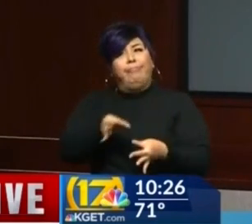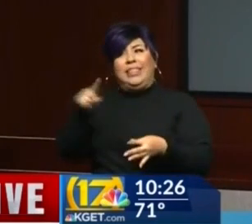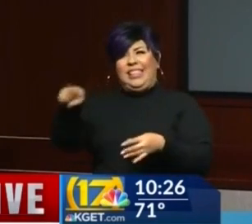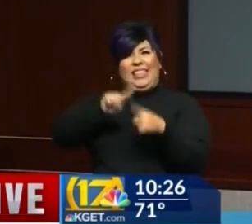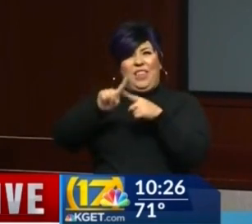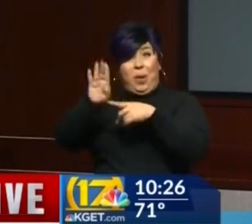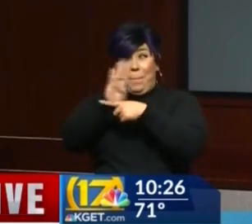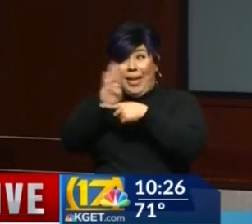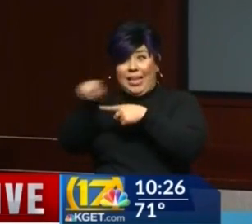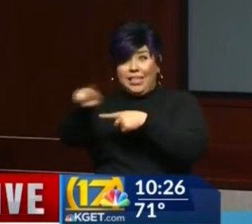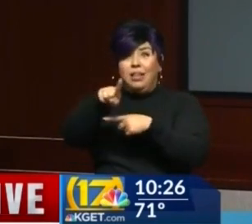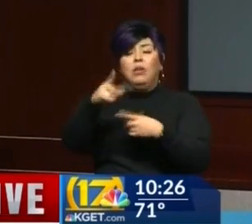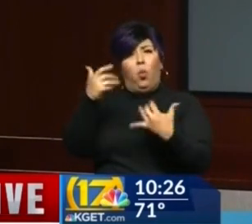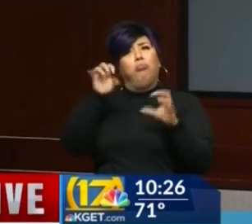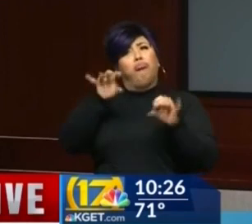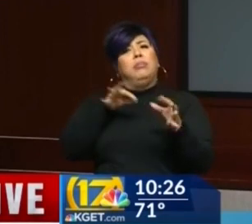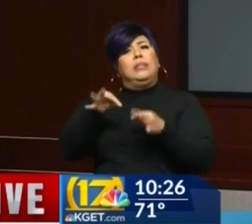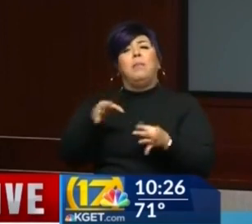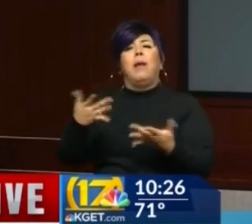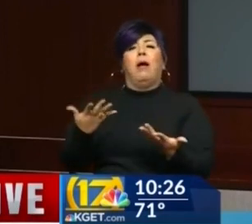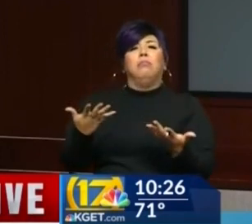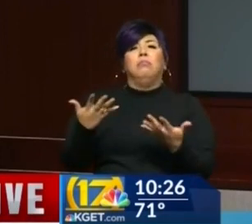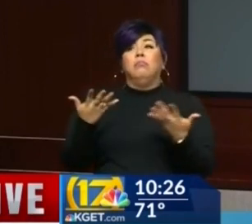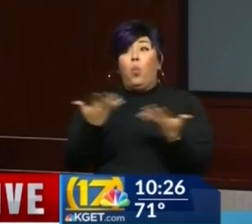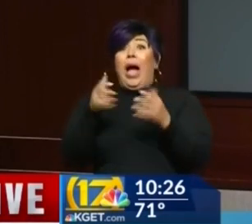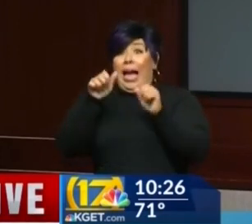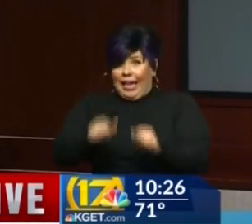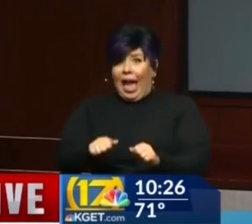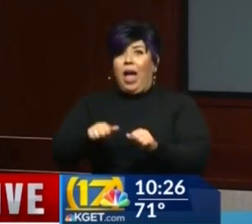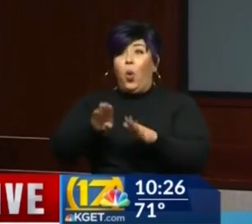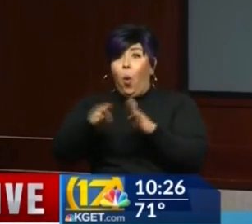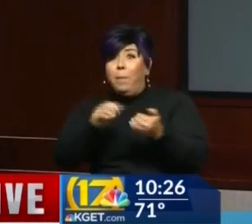CELEBRATE THE FACT THAT WE HAVE MET THESE METRICS TO INFORM THE